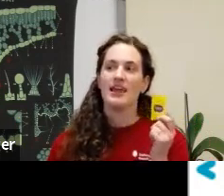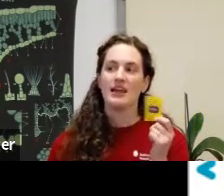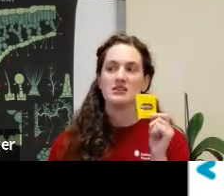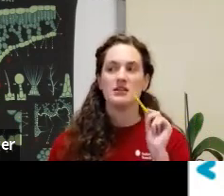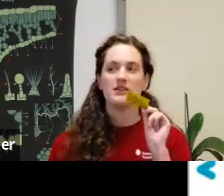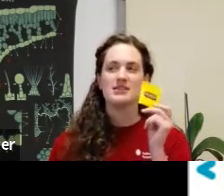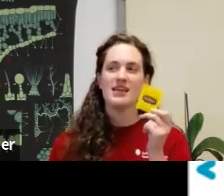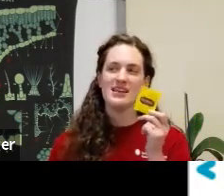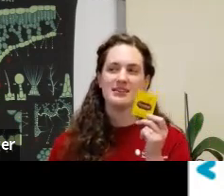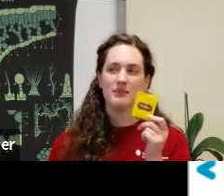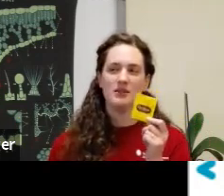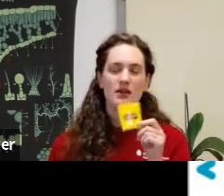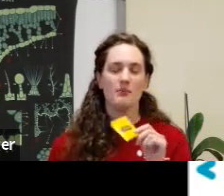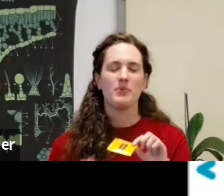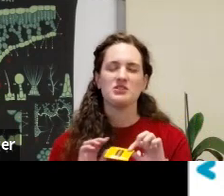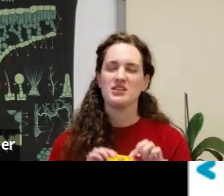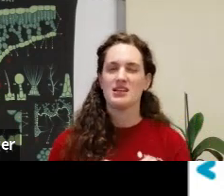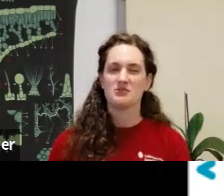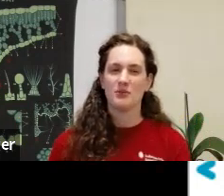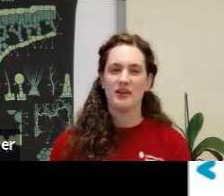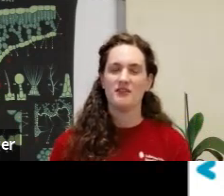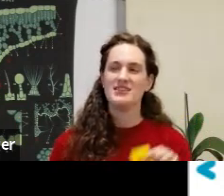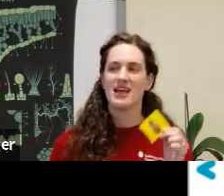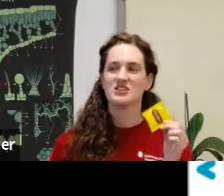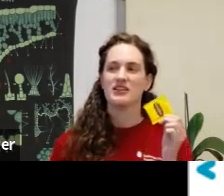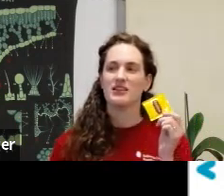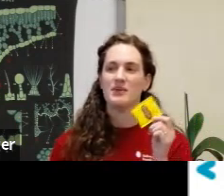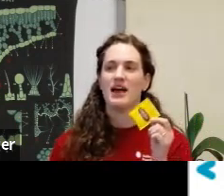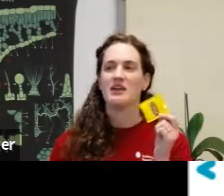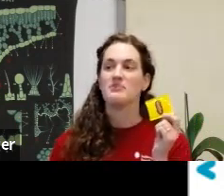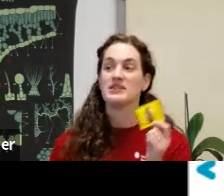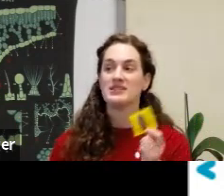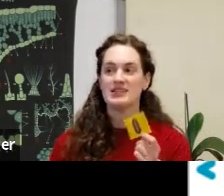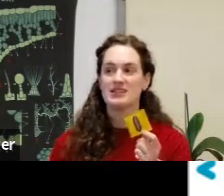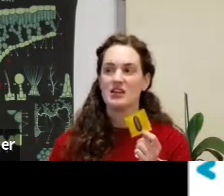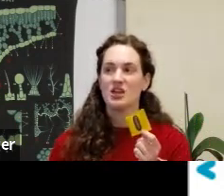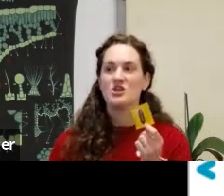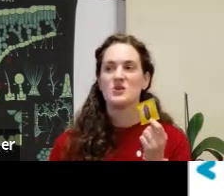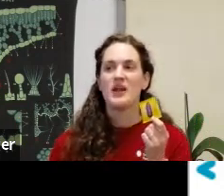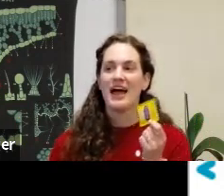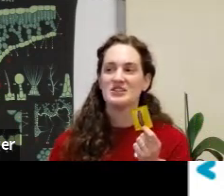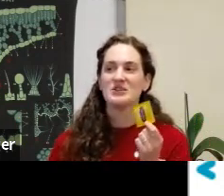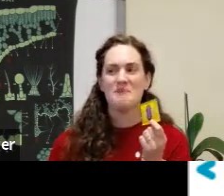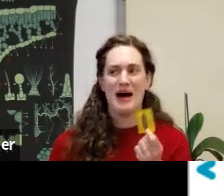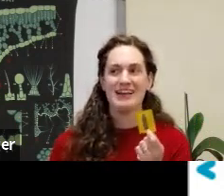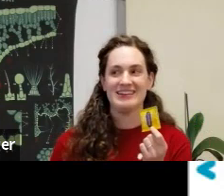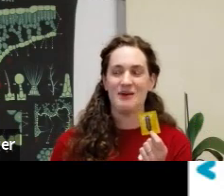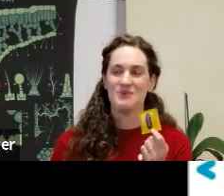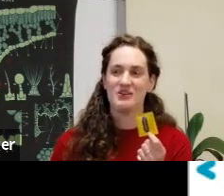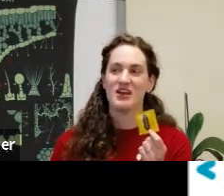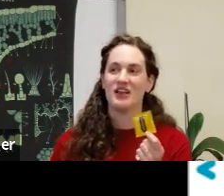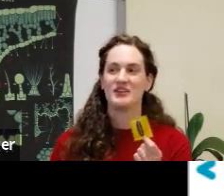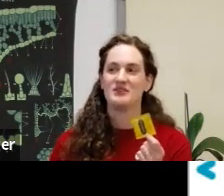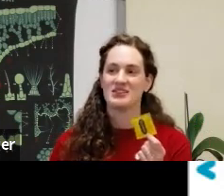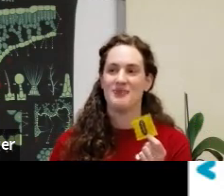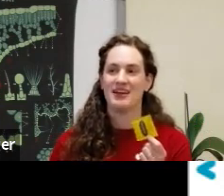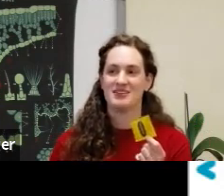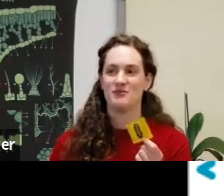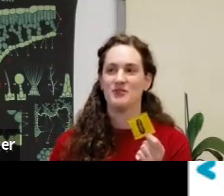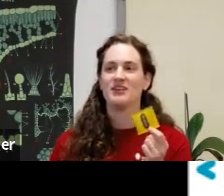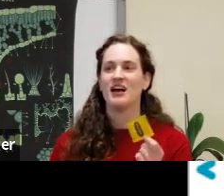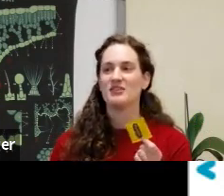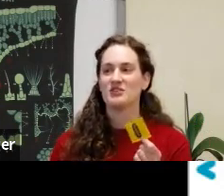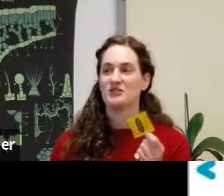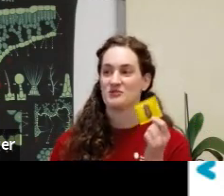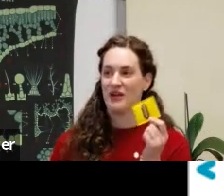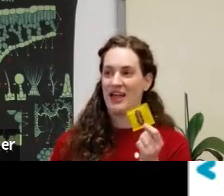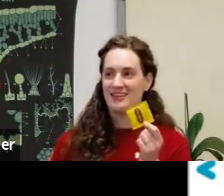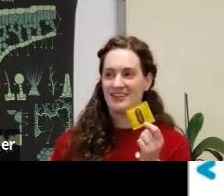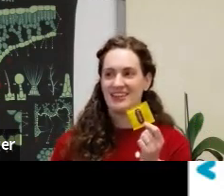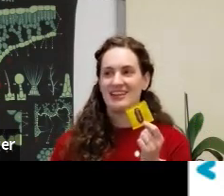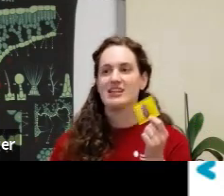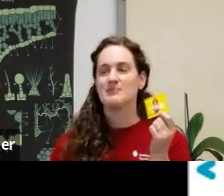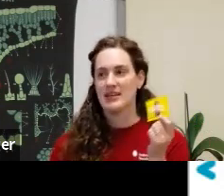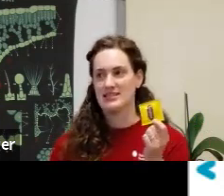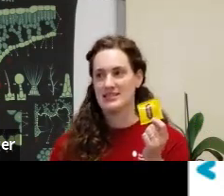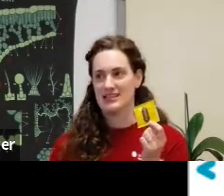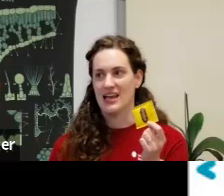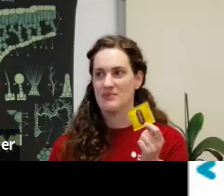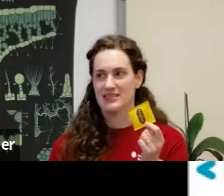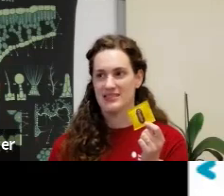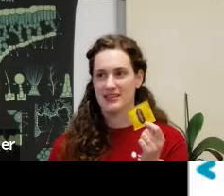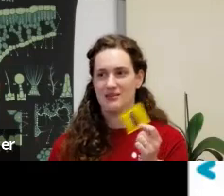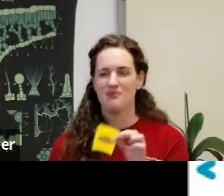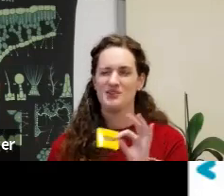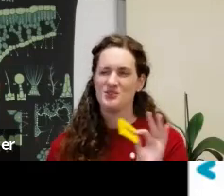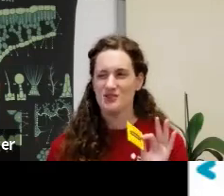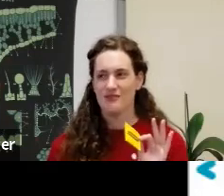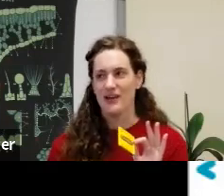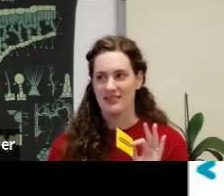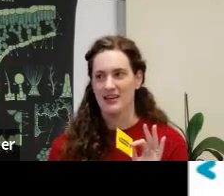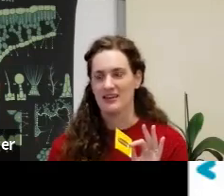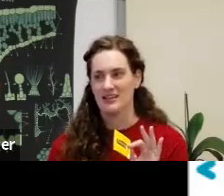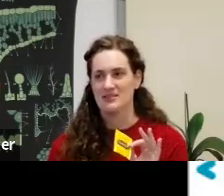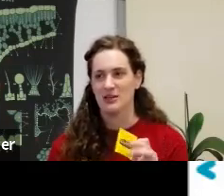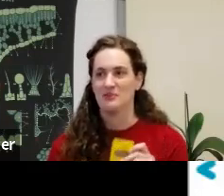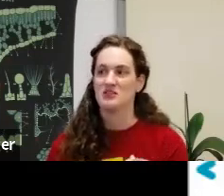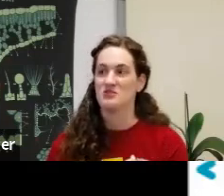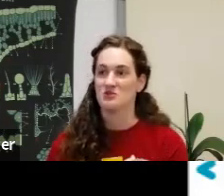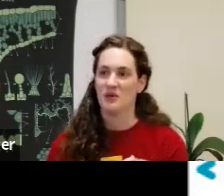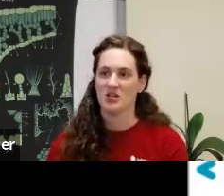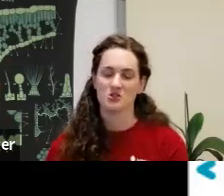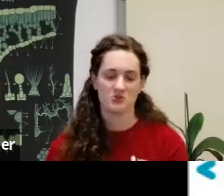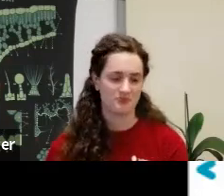Emily Borger: And this says lemon but just as a reminder, this is actually lemon high biscous so it actually might not be the color you expect, so if your color turns red it's because this has hibiscus in it, but it shouldn't affect the experiment too much.